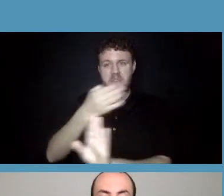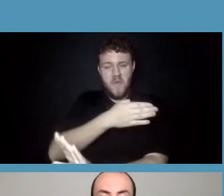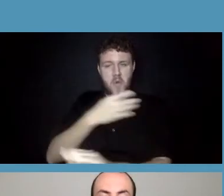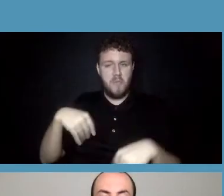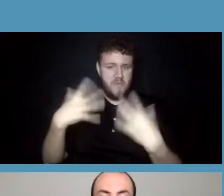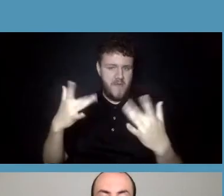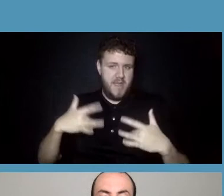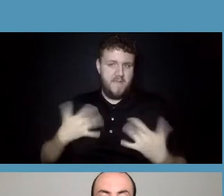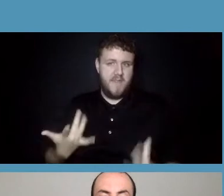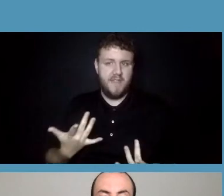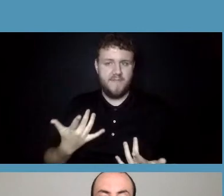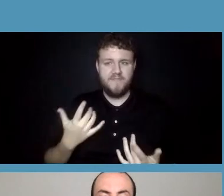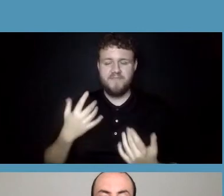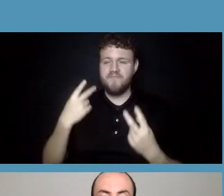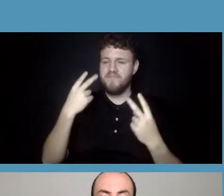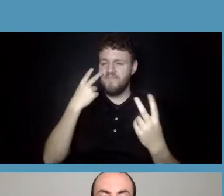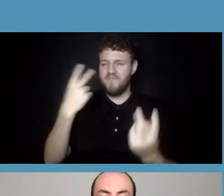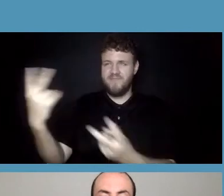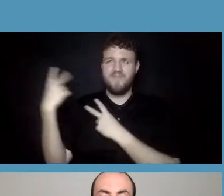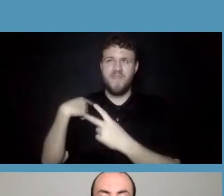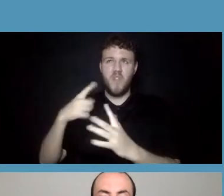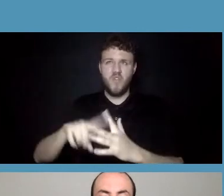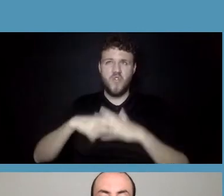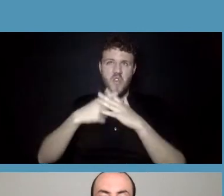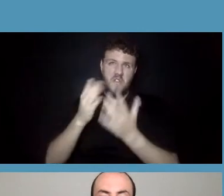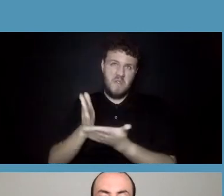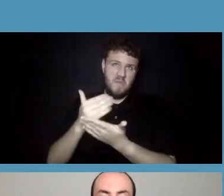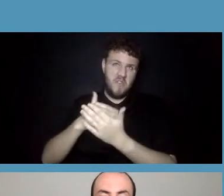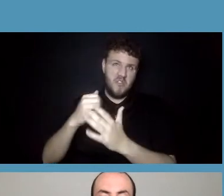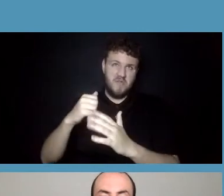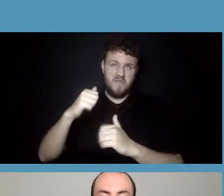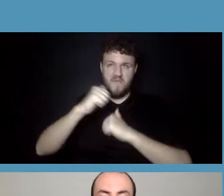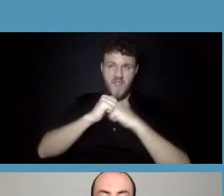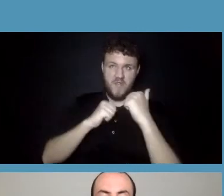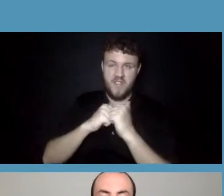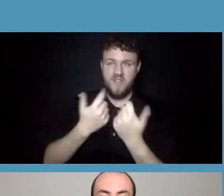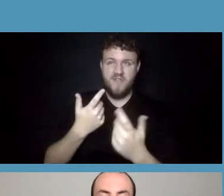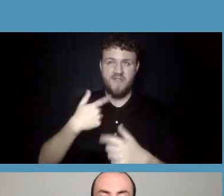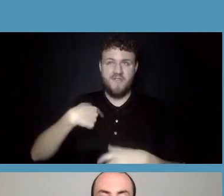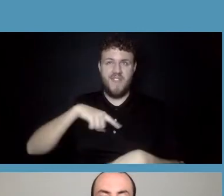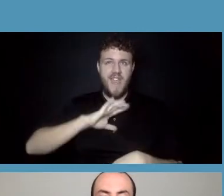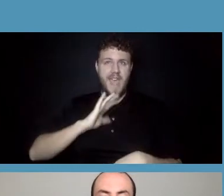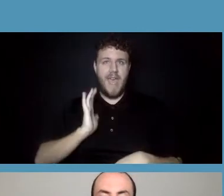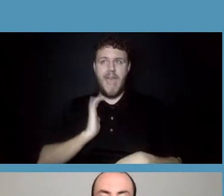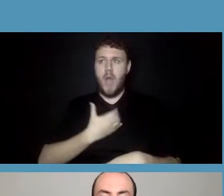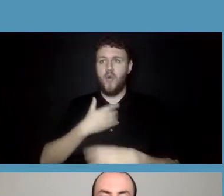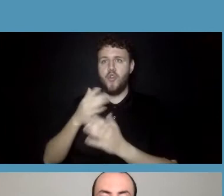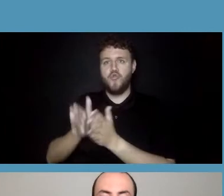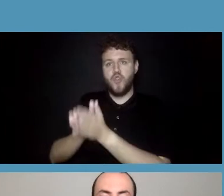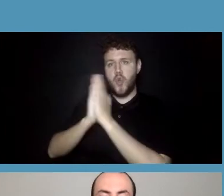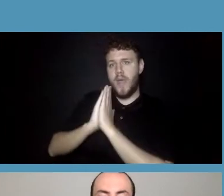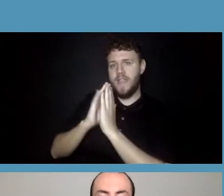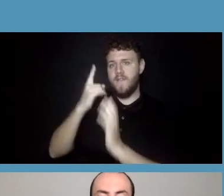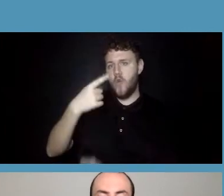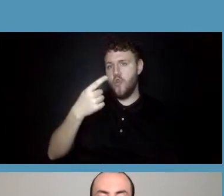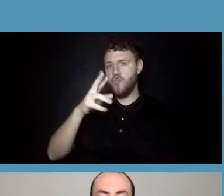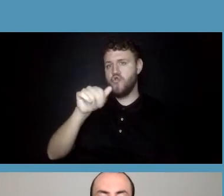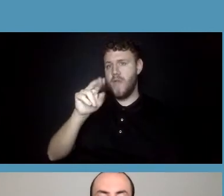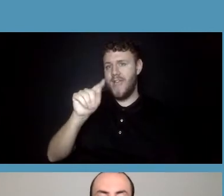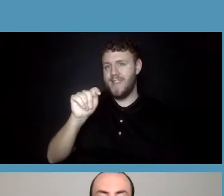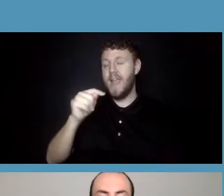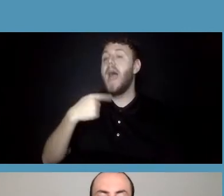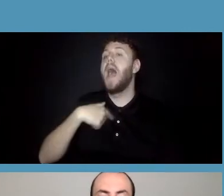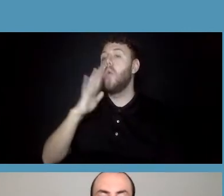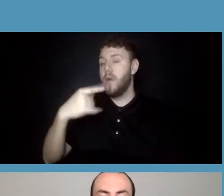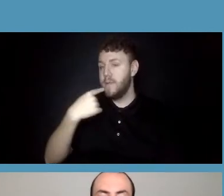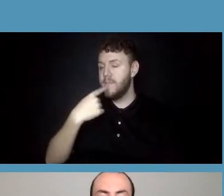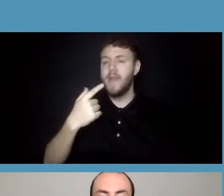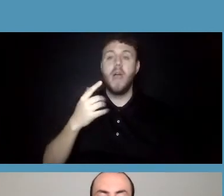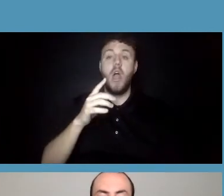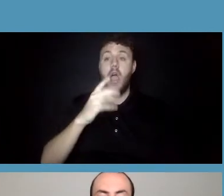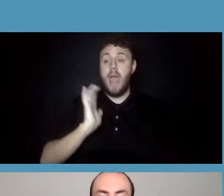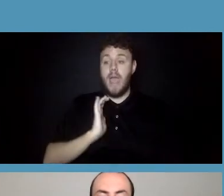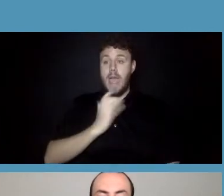to have it be part of our budget from the beginning and in our grant requests. Our captions are not $1000 an event,